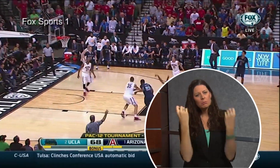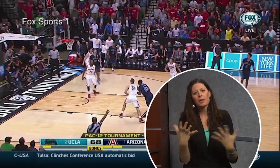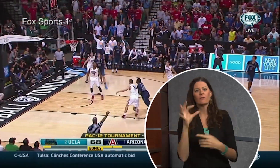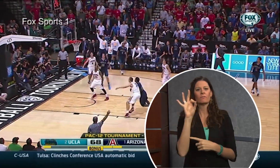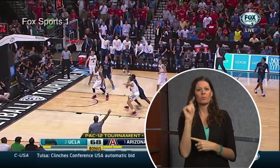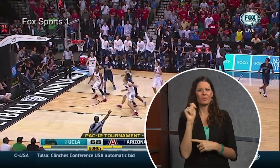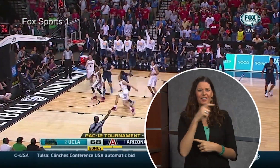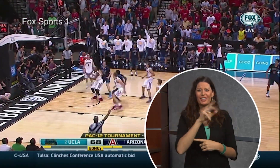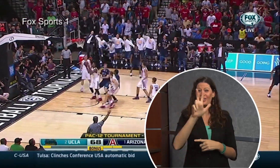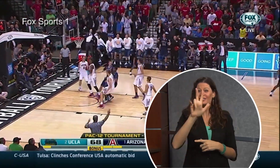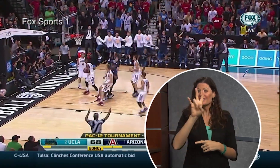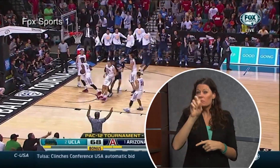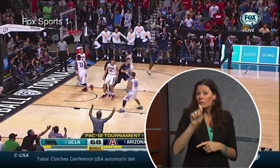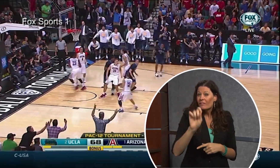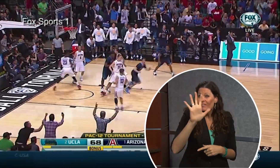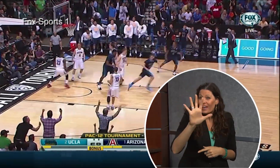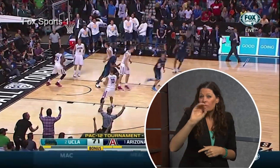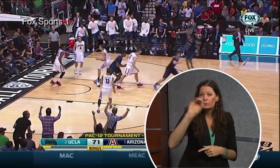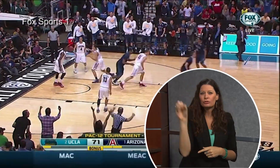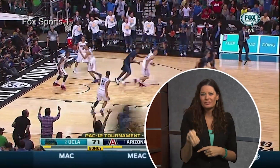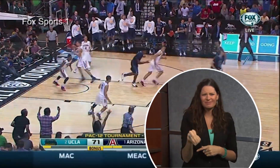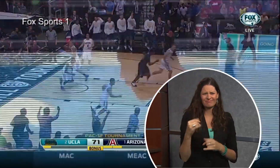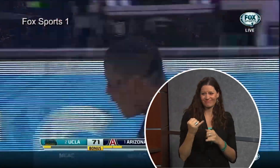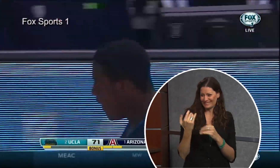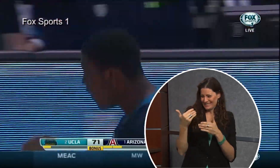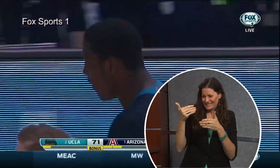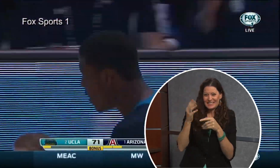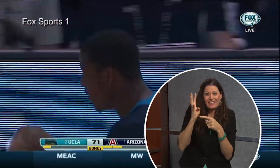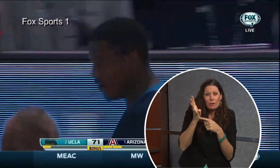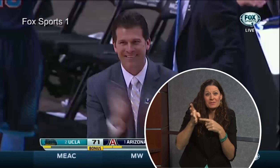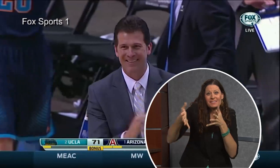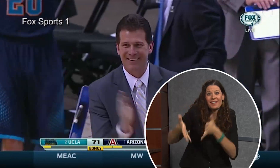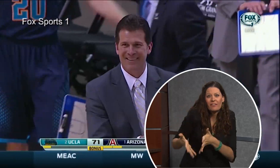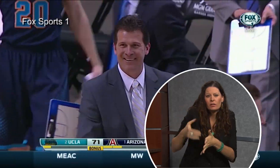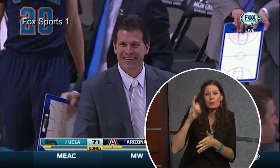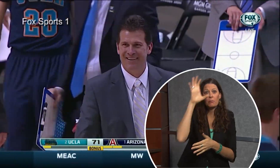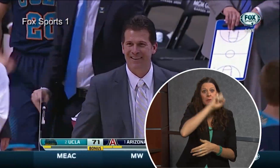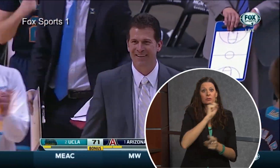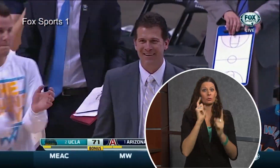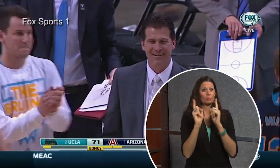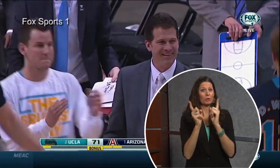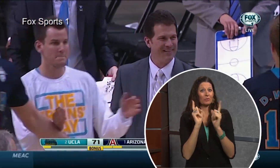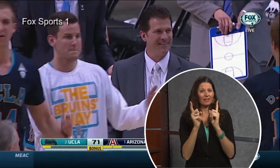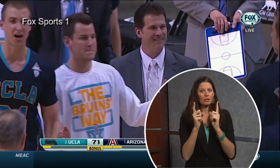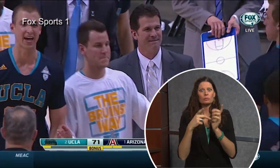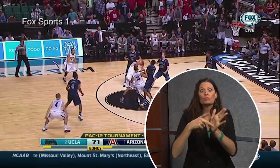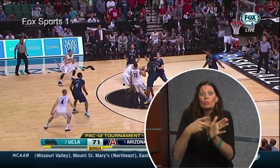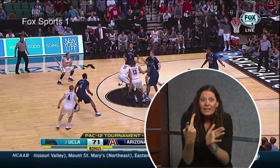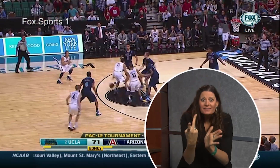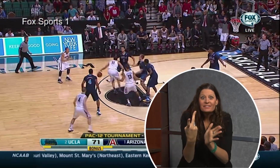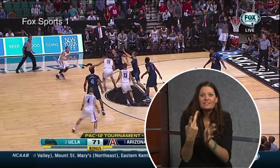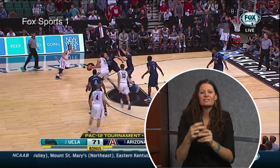LINE, MAKING IT ONLY 37.5 PERCENT OF THE TIME. IN THE LAST FOUR MINUTES, THEY MISSED ONE